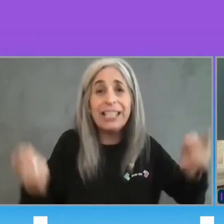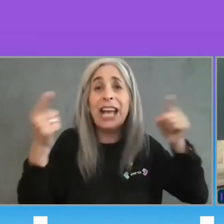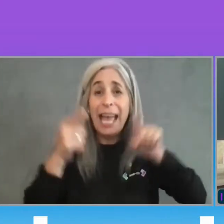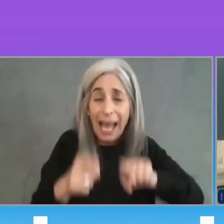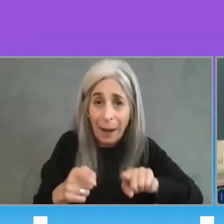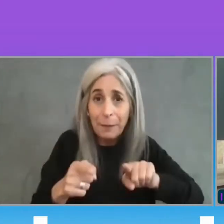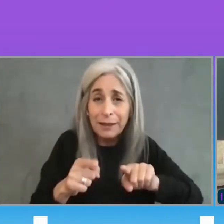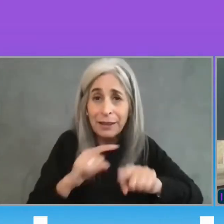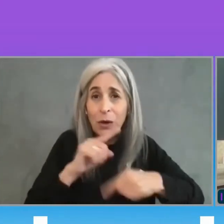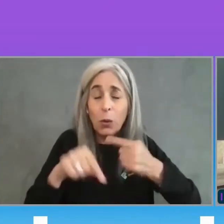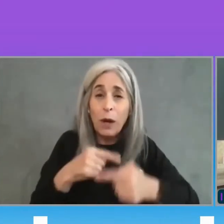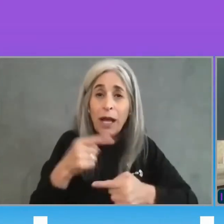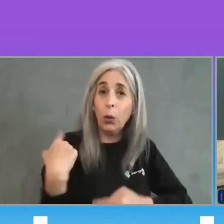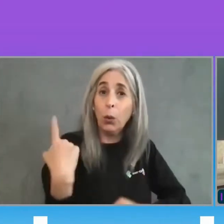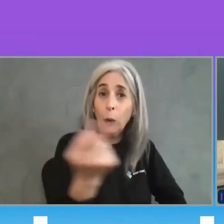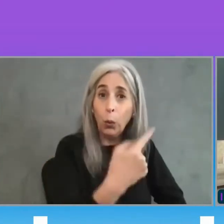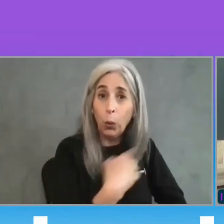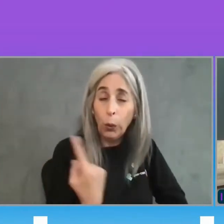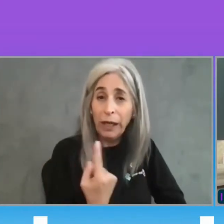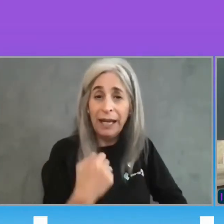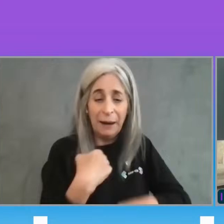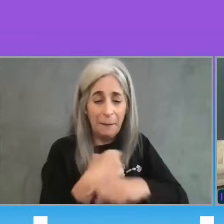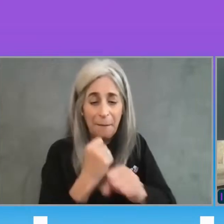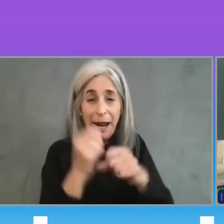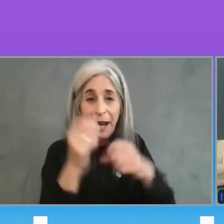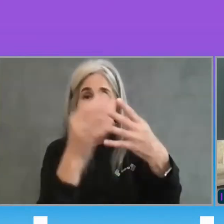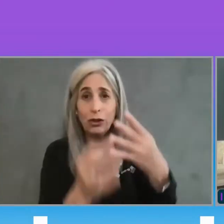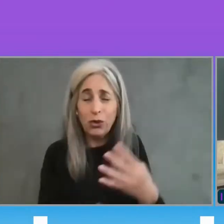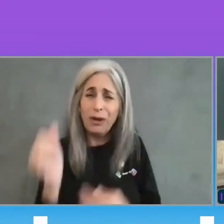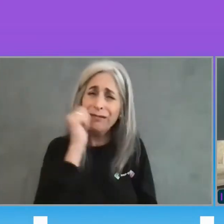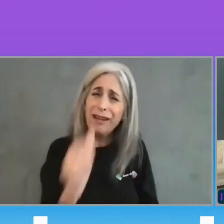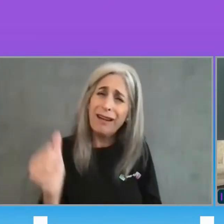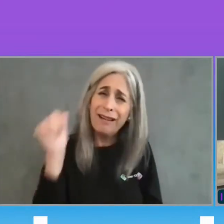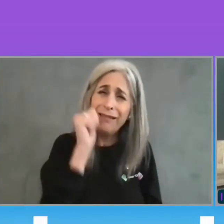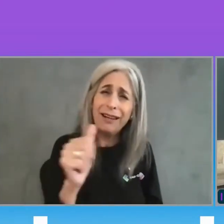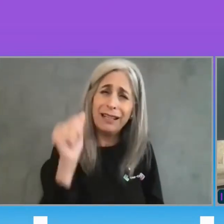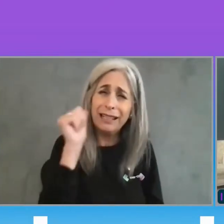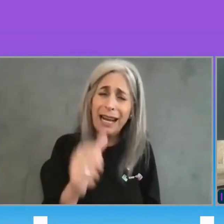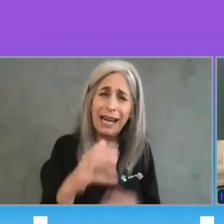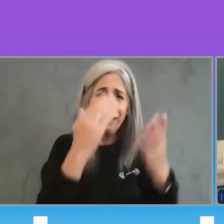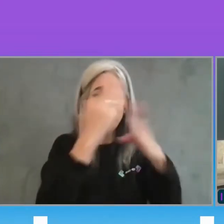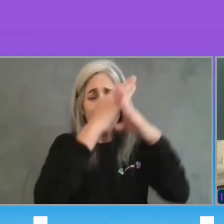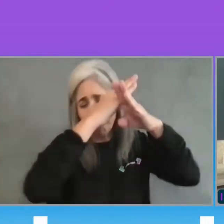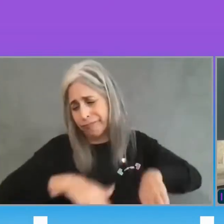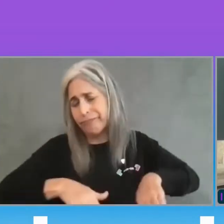happens when we make the choice